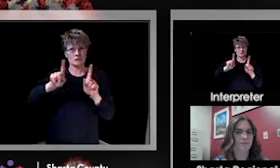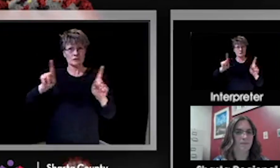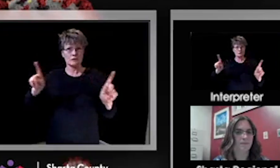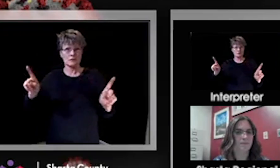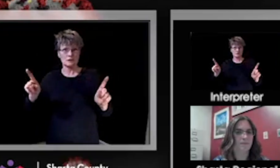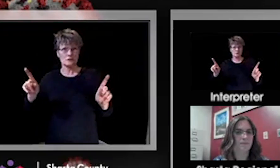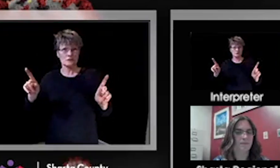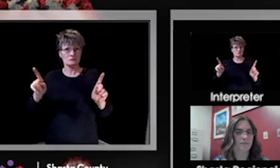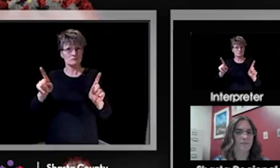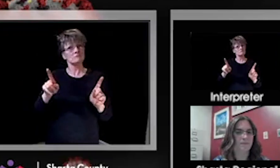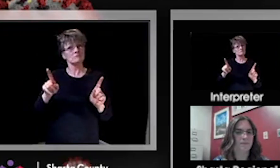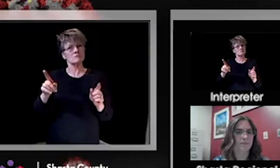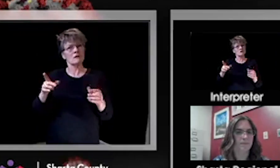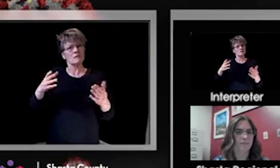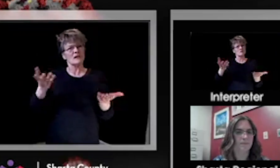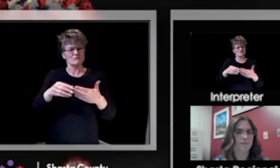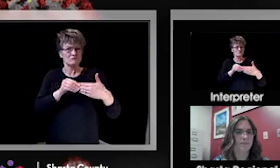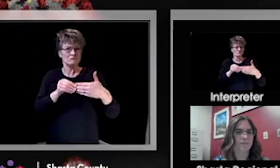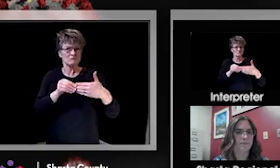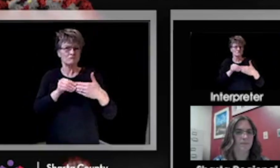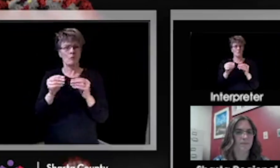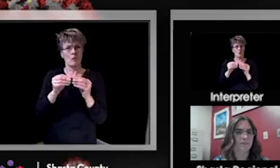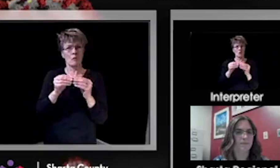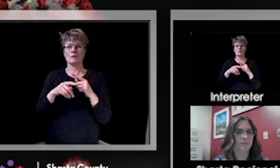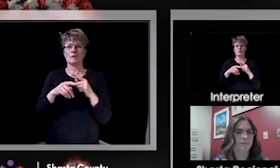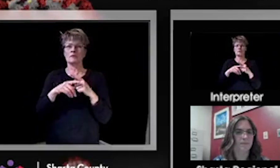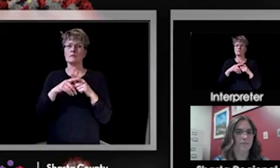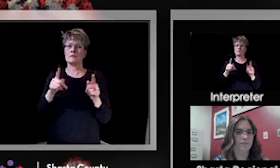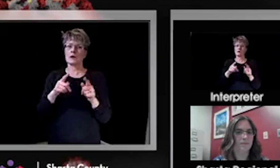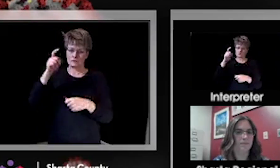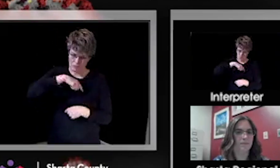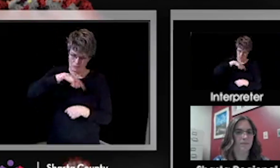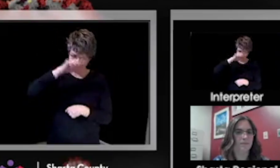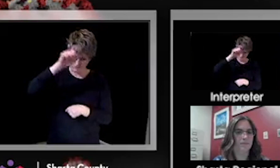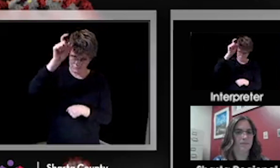we can try to stay under that line, that dotted line, in the model that shows our capacity,